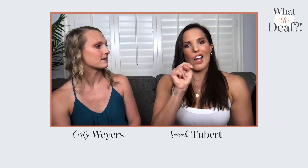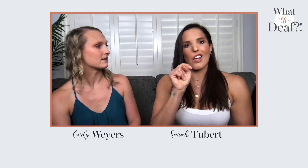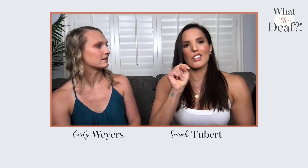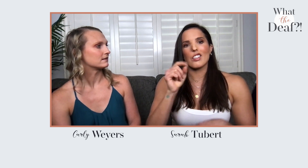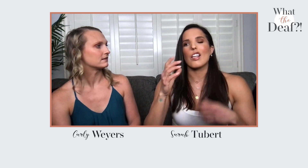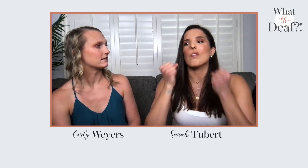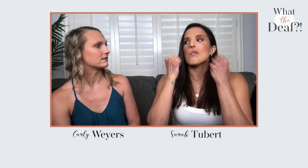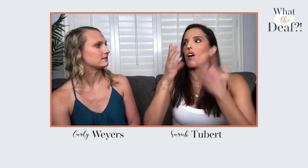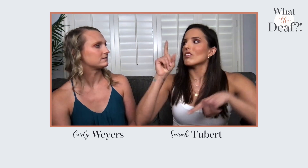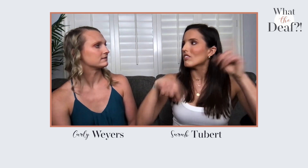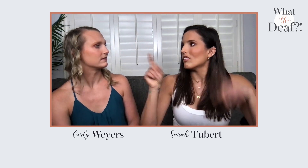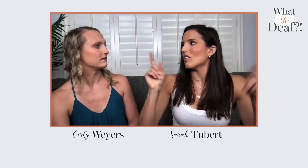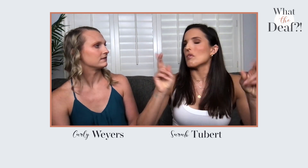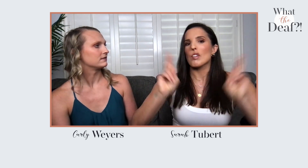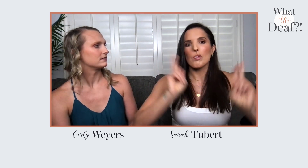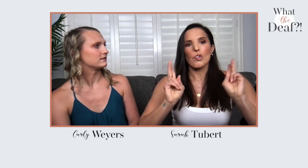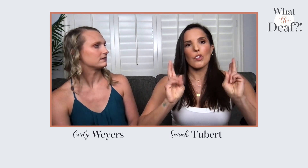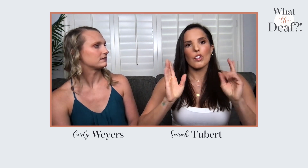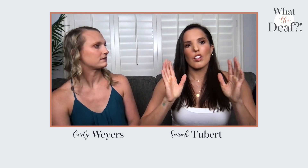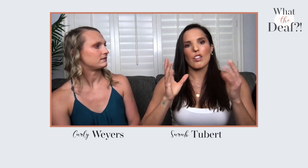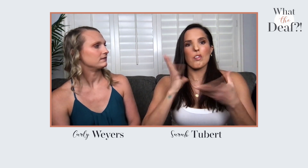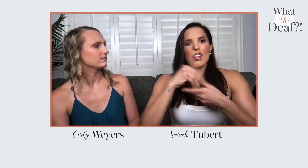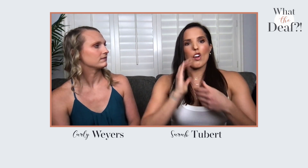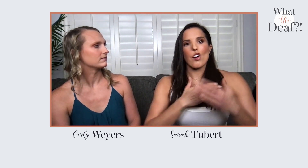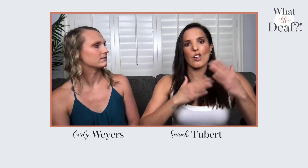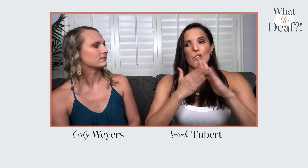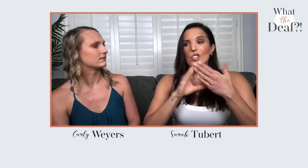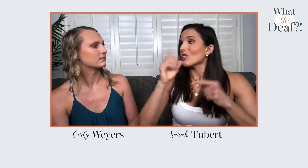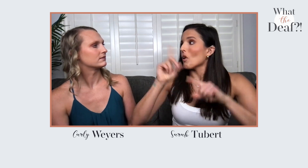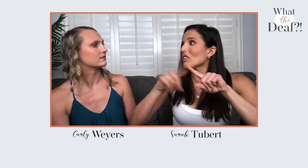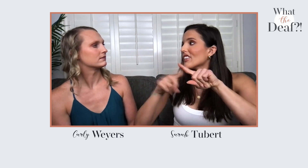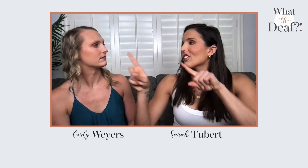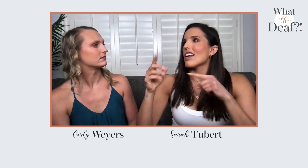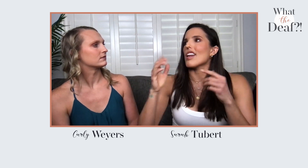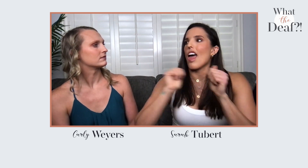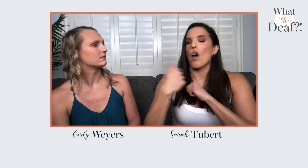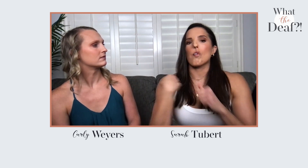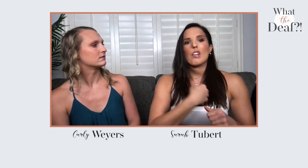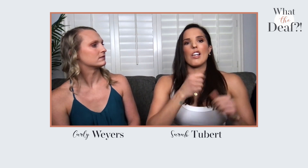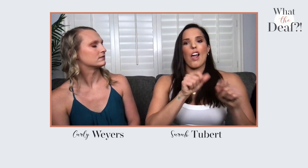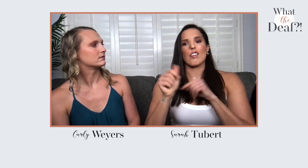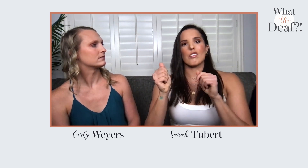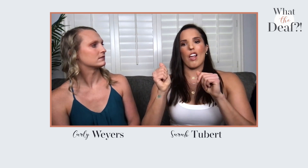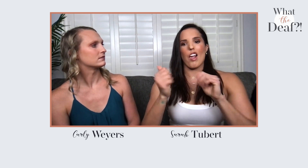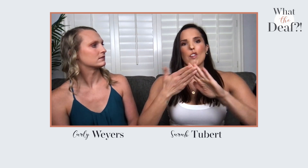is that there are many people within our community that are so different. And how we as a community